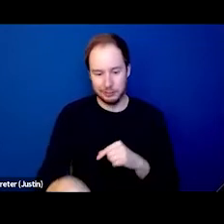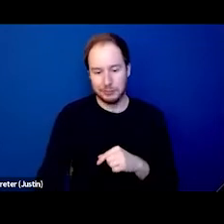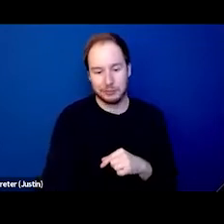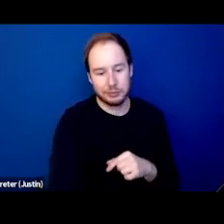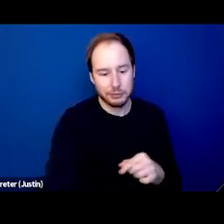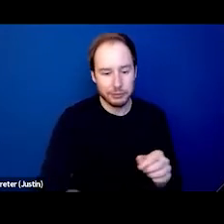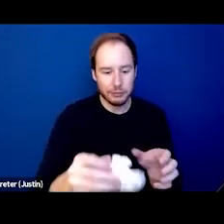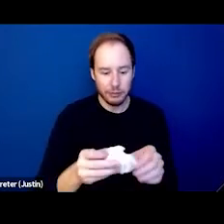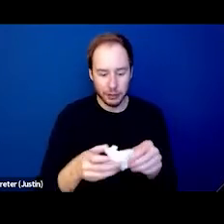Next slide.